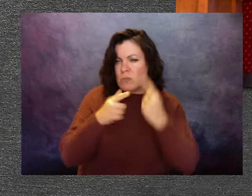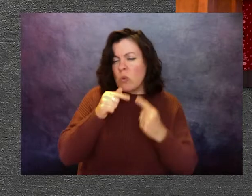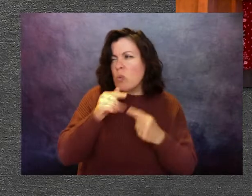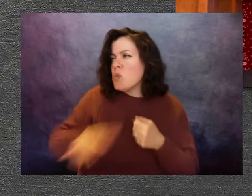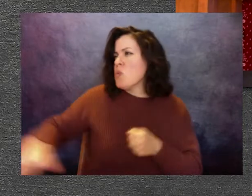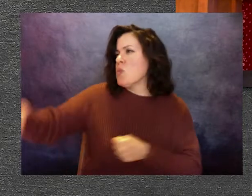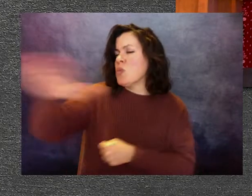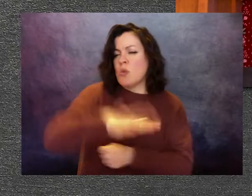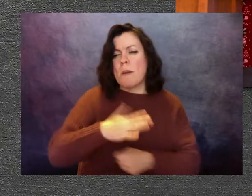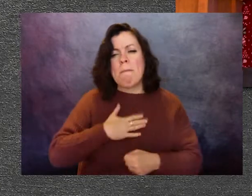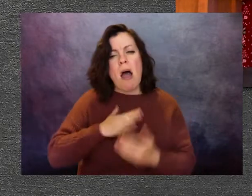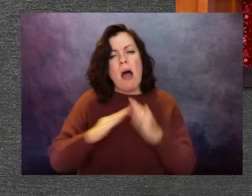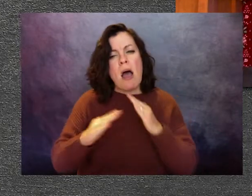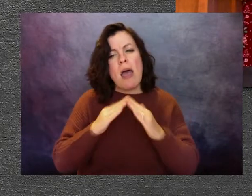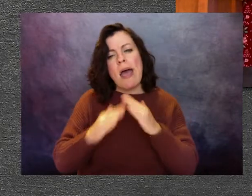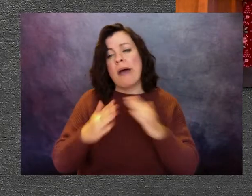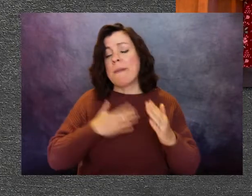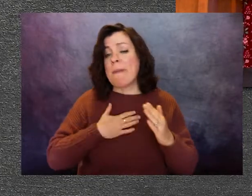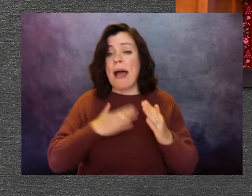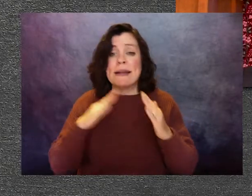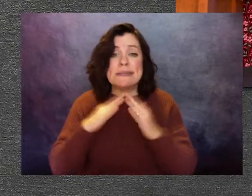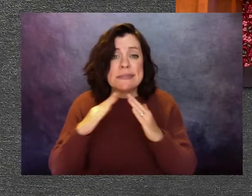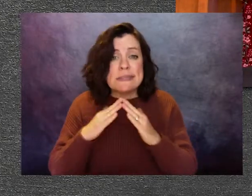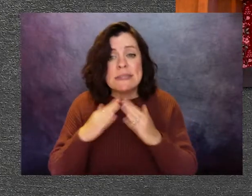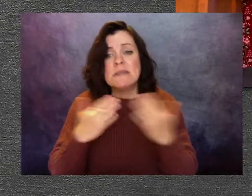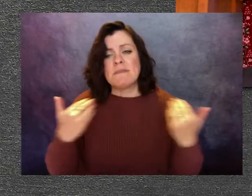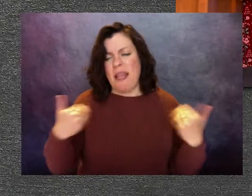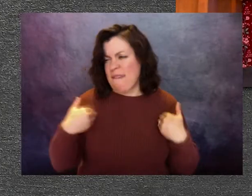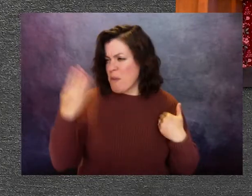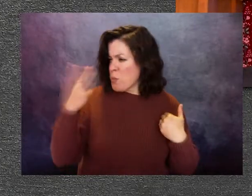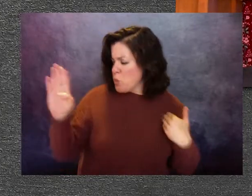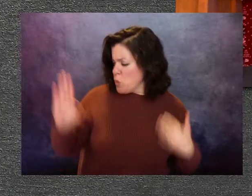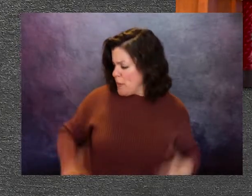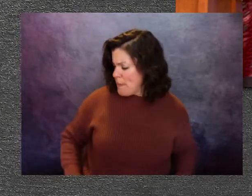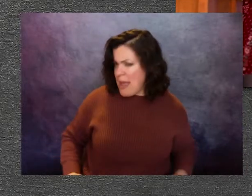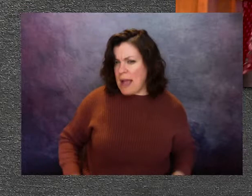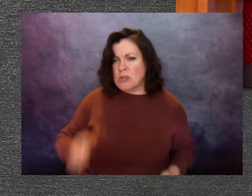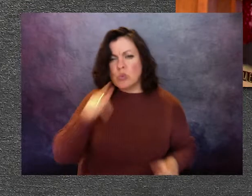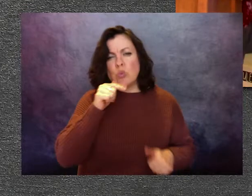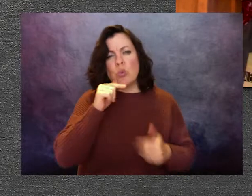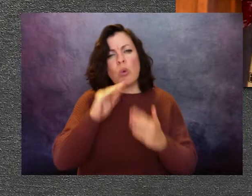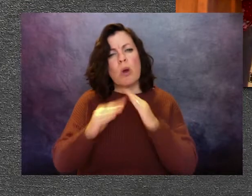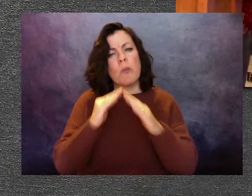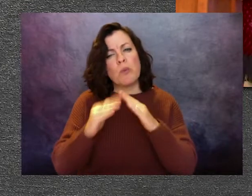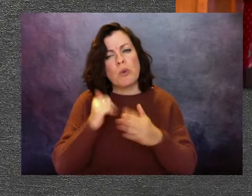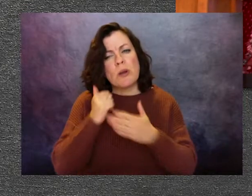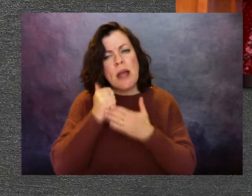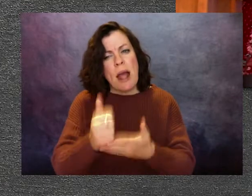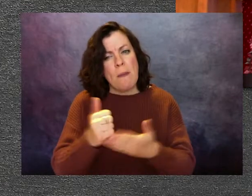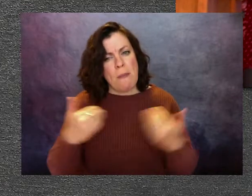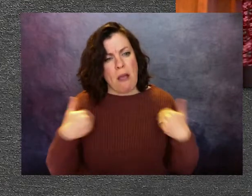in your city that has blue pants. Hmm. Well I have some blue pants on today.